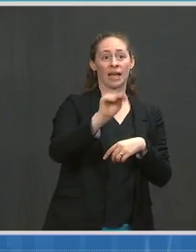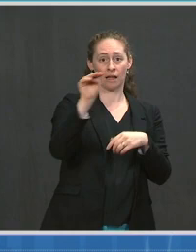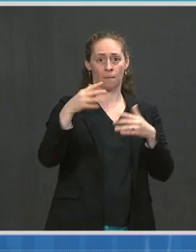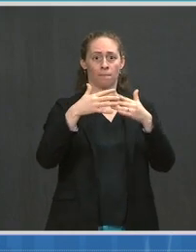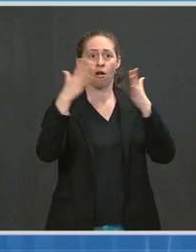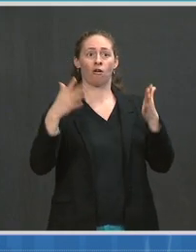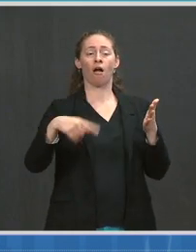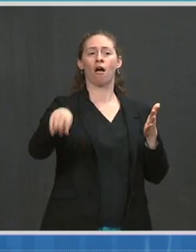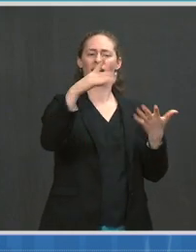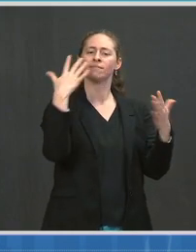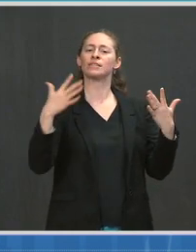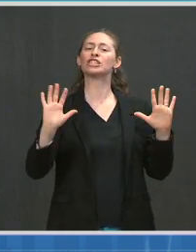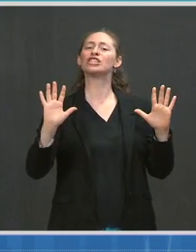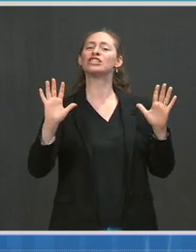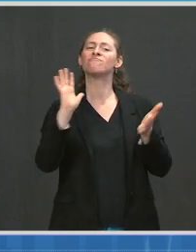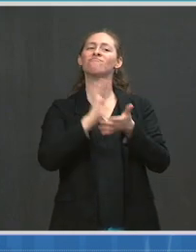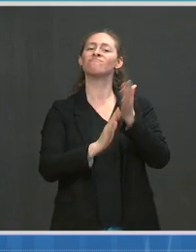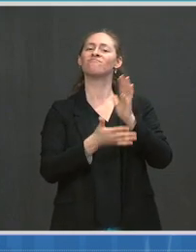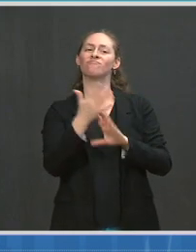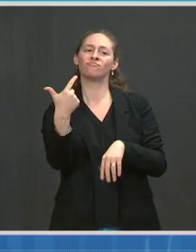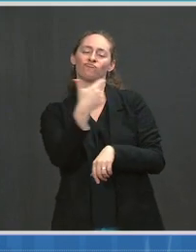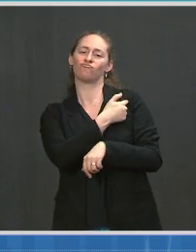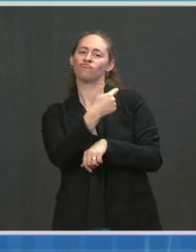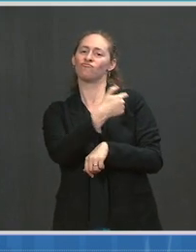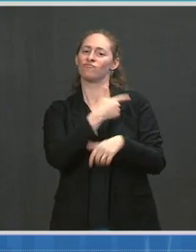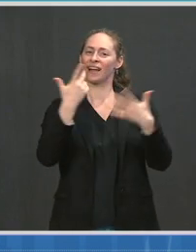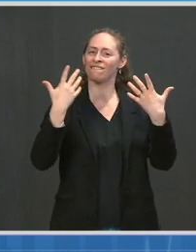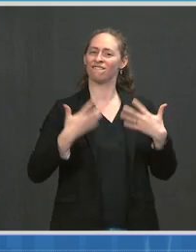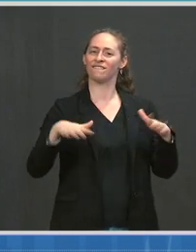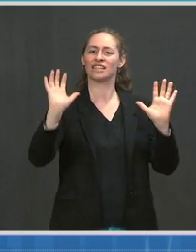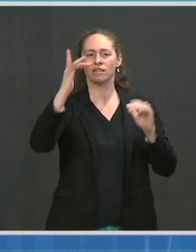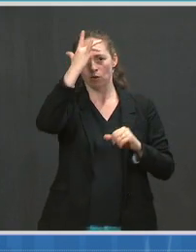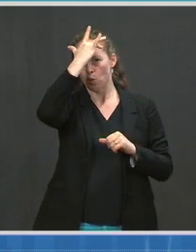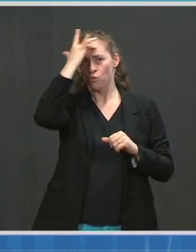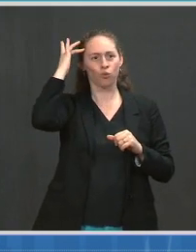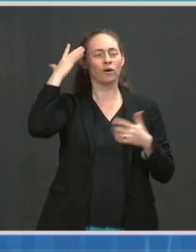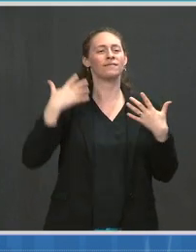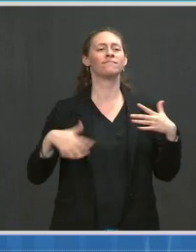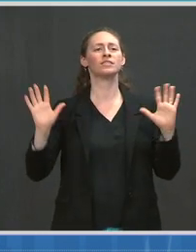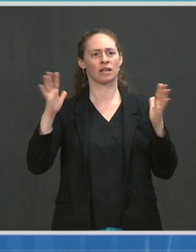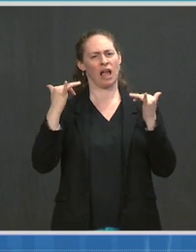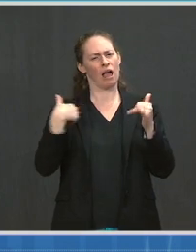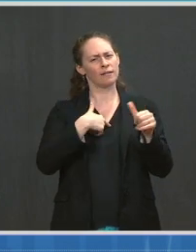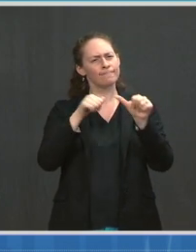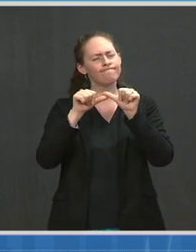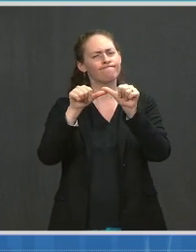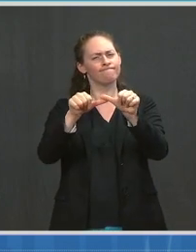We will need to continue to build on this progress to meet our new goal of 200 million shots in the first 100 days.